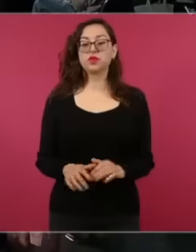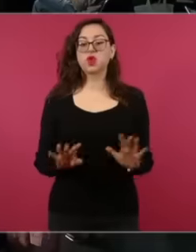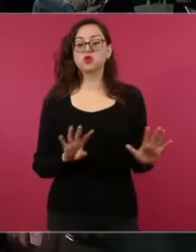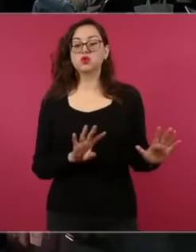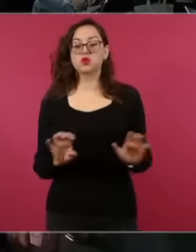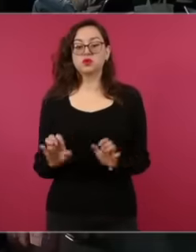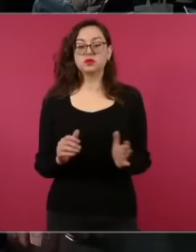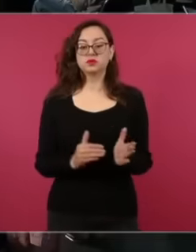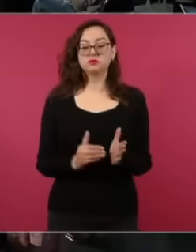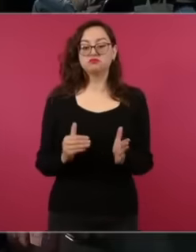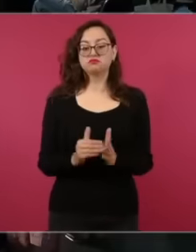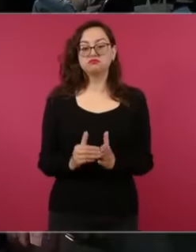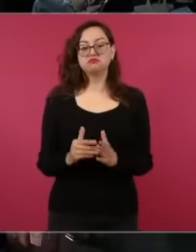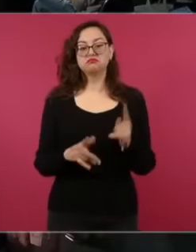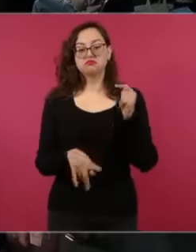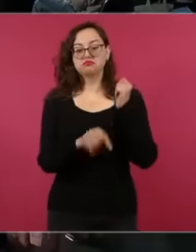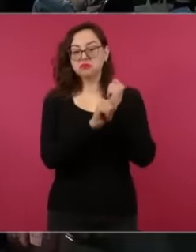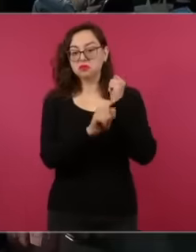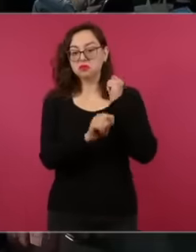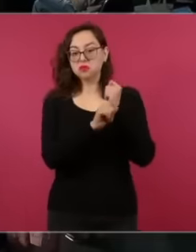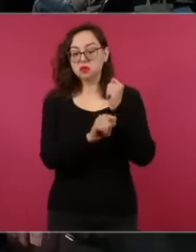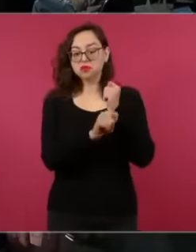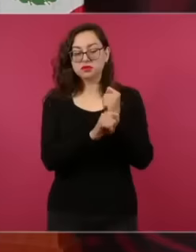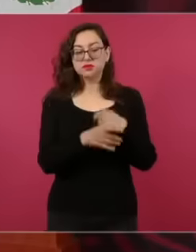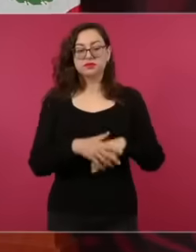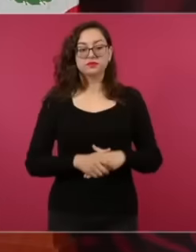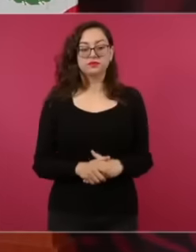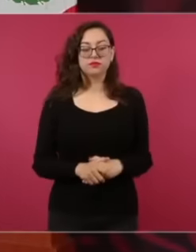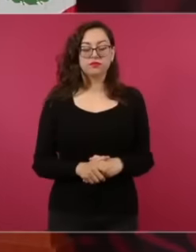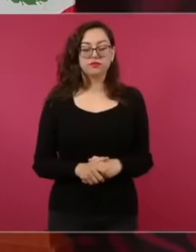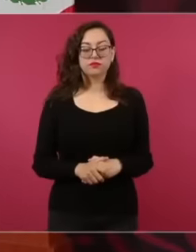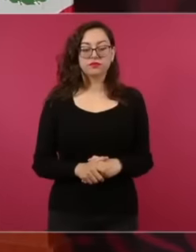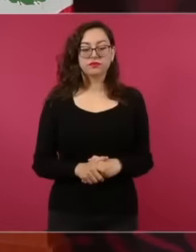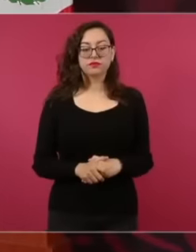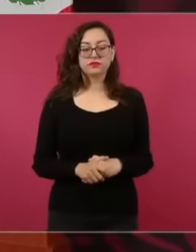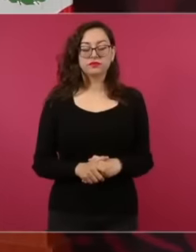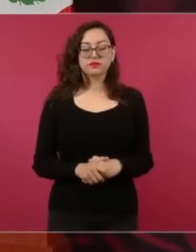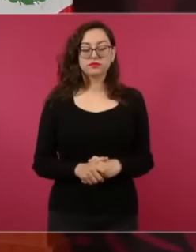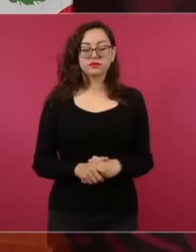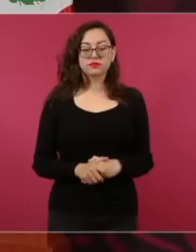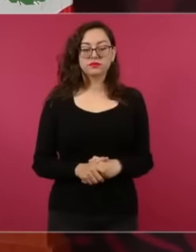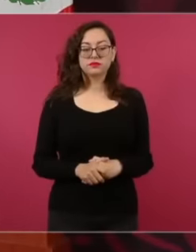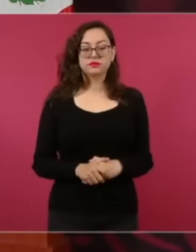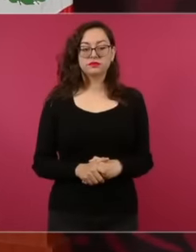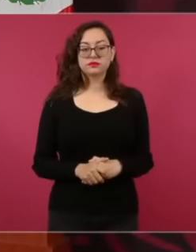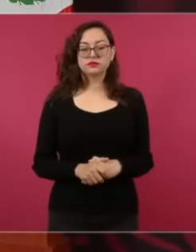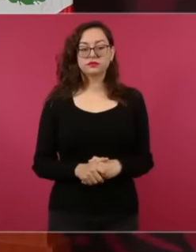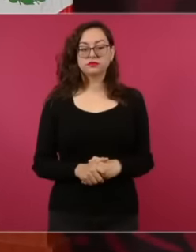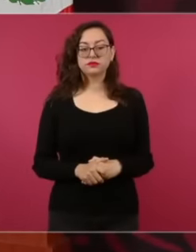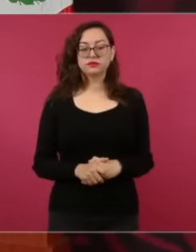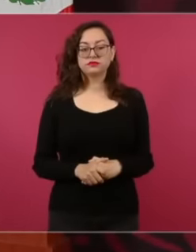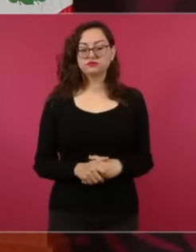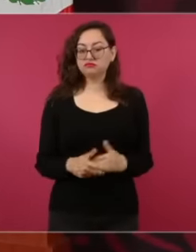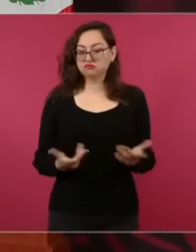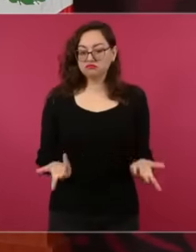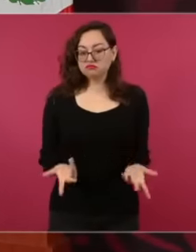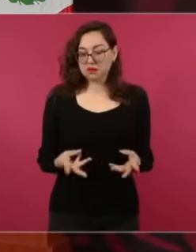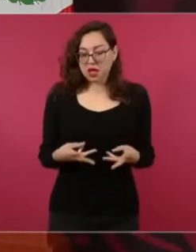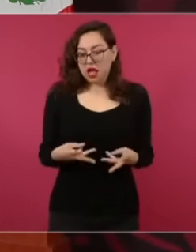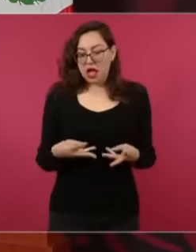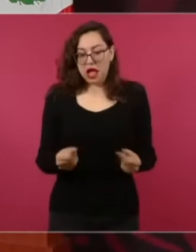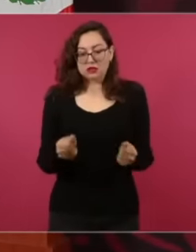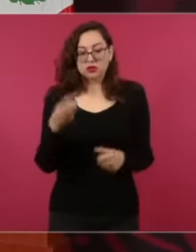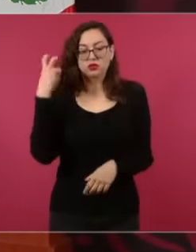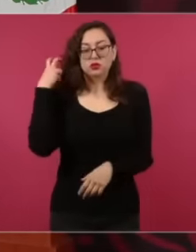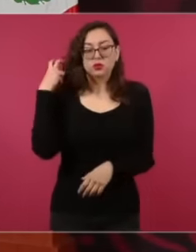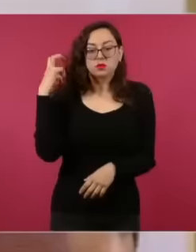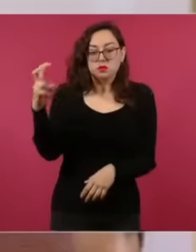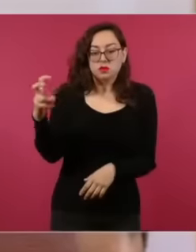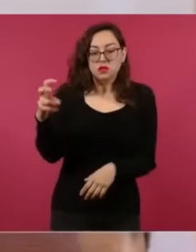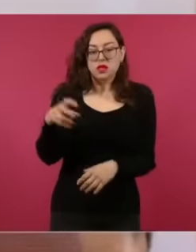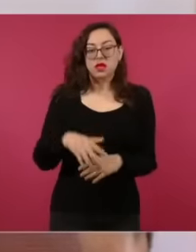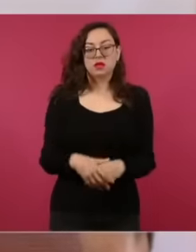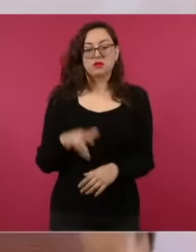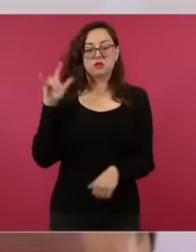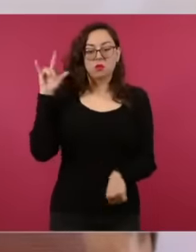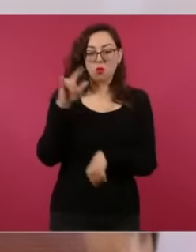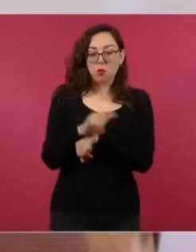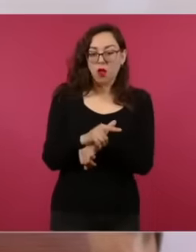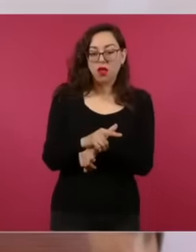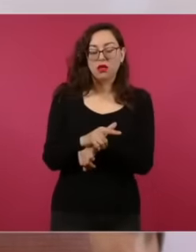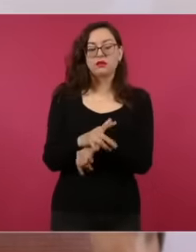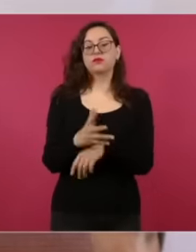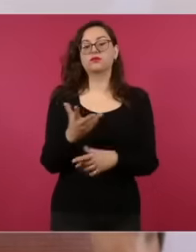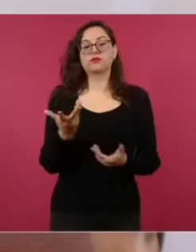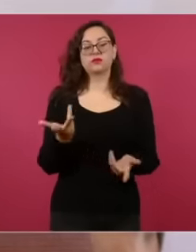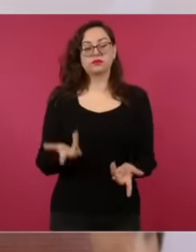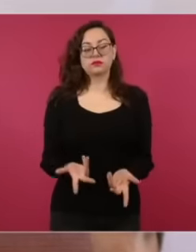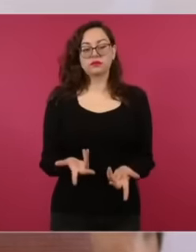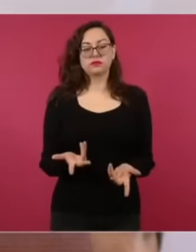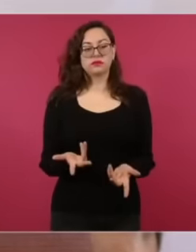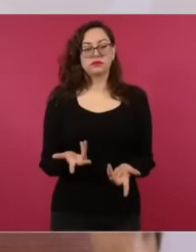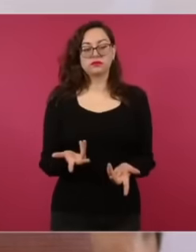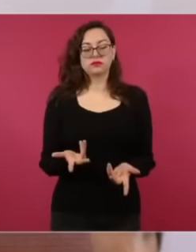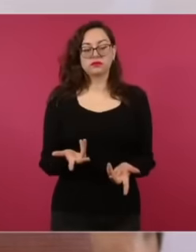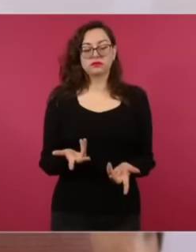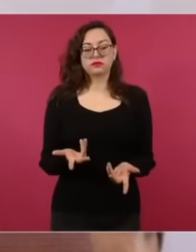transportation Those are travel expenses for flights and for this trucks